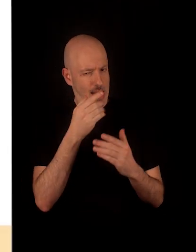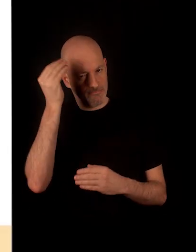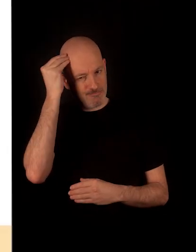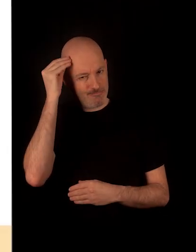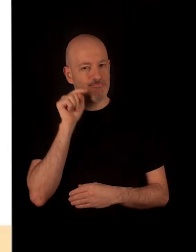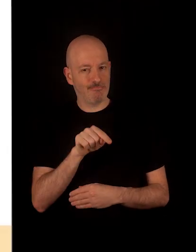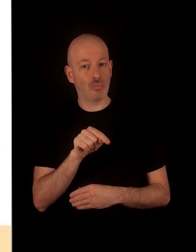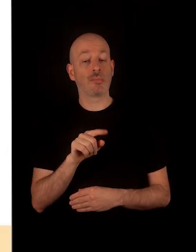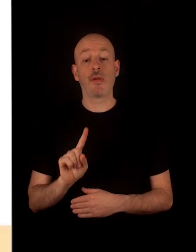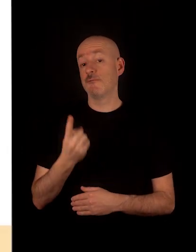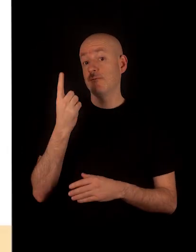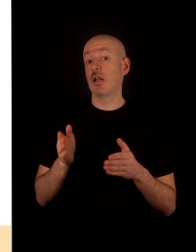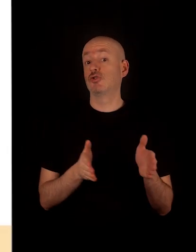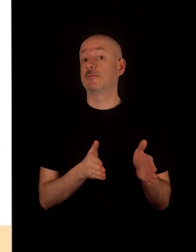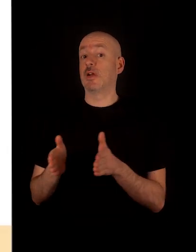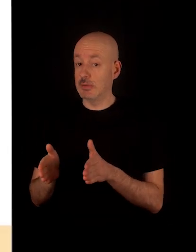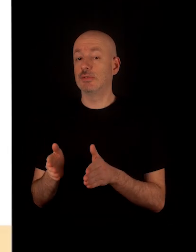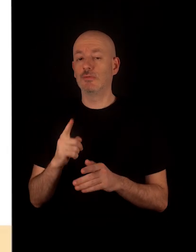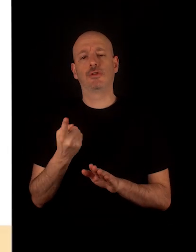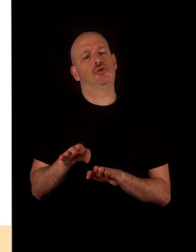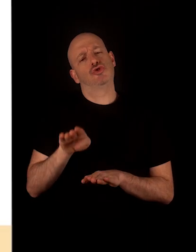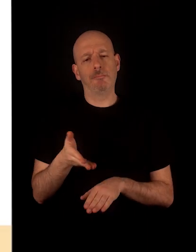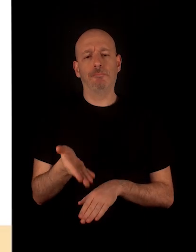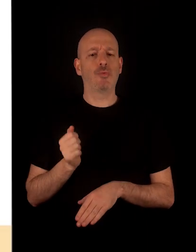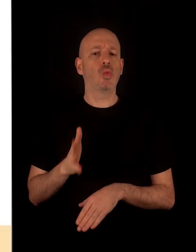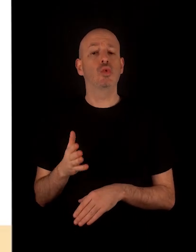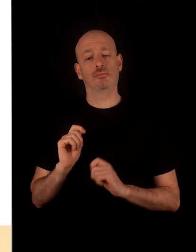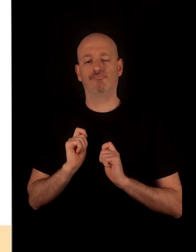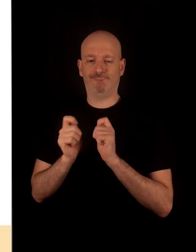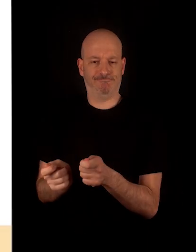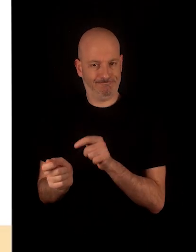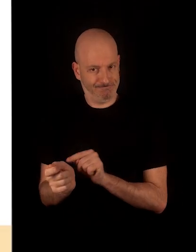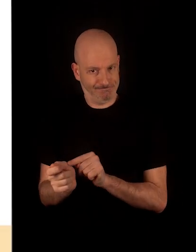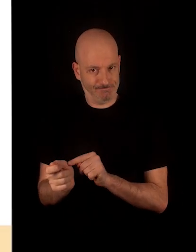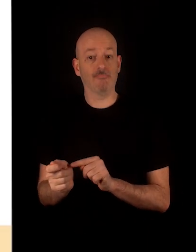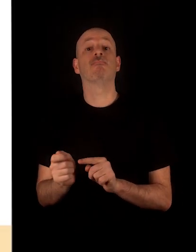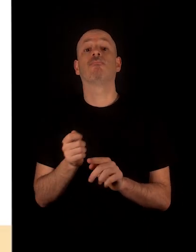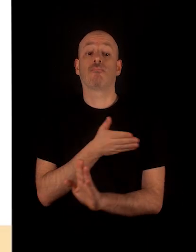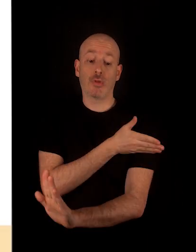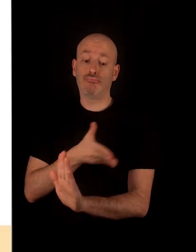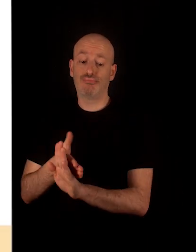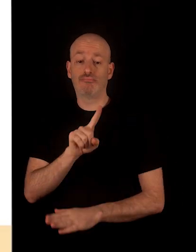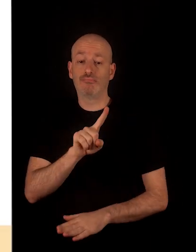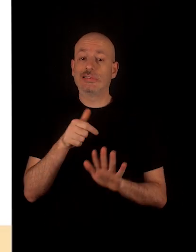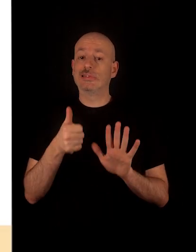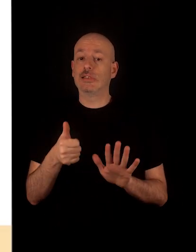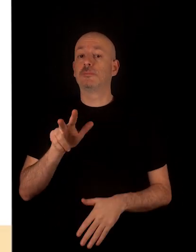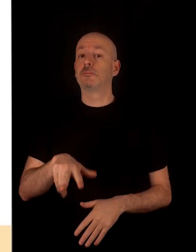In the first phase, interested of the legal entities apply. Then we evaluate the applications and we give results.